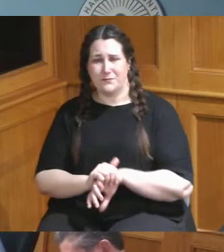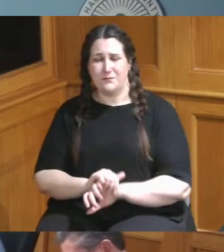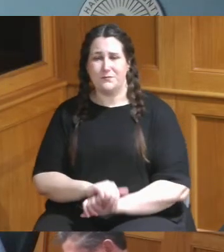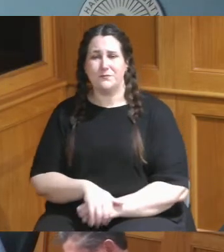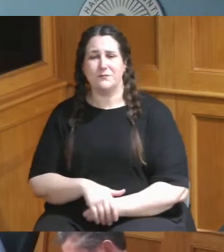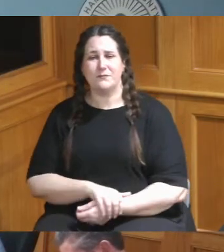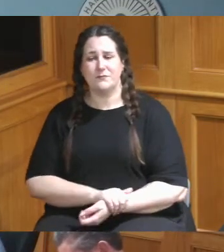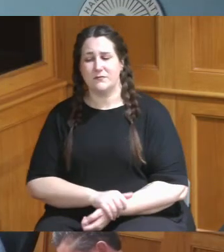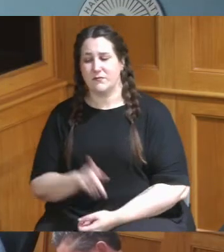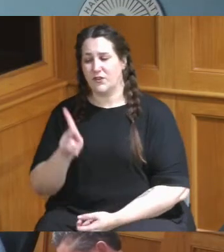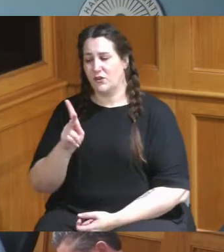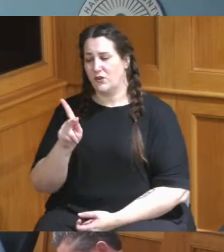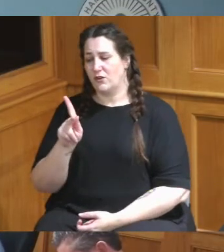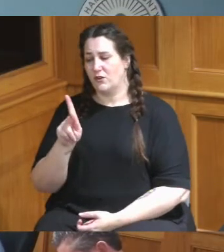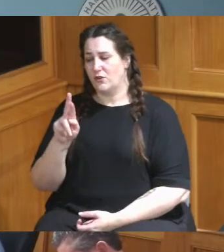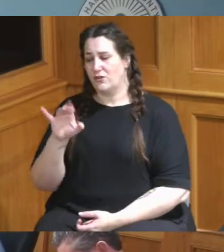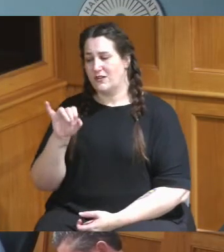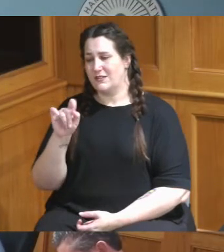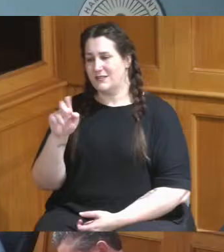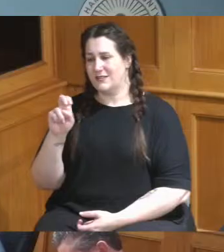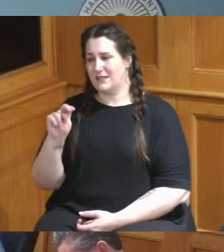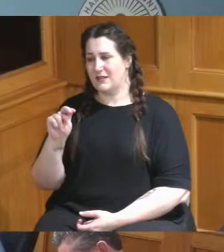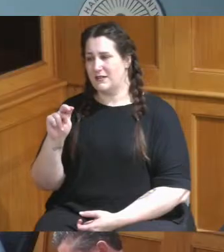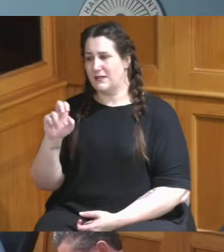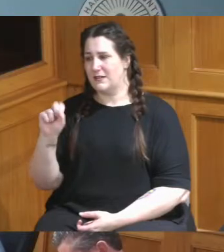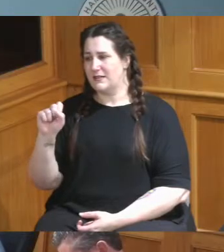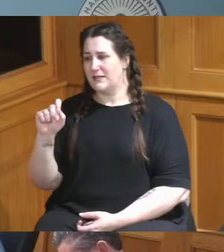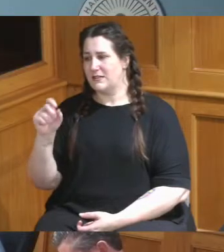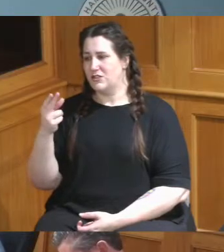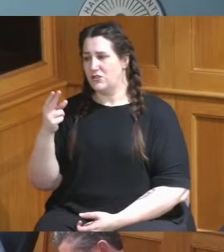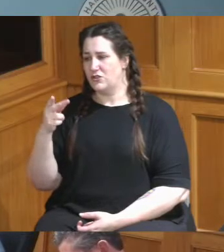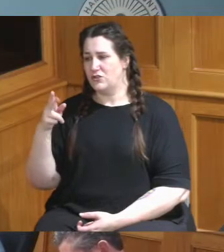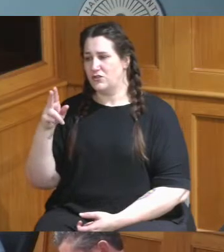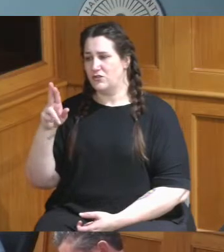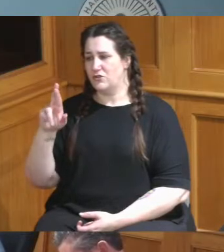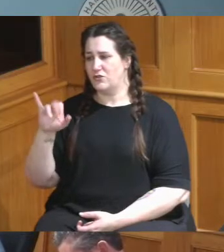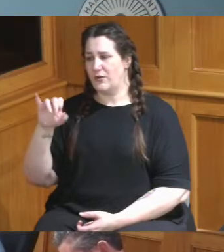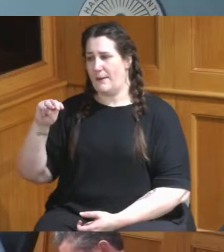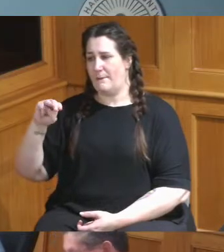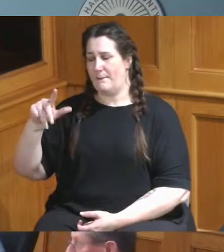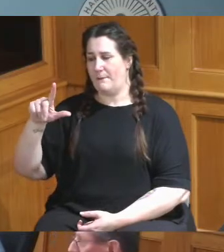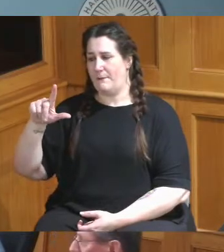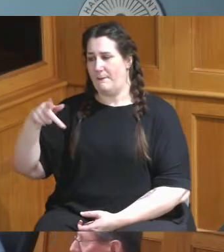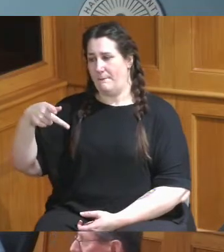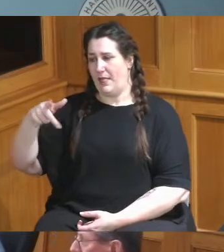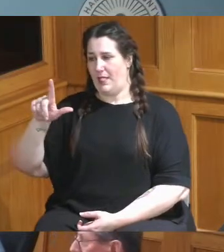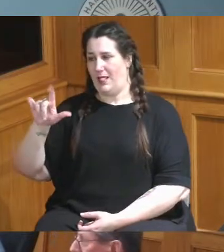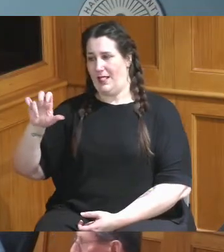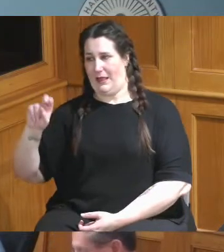Shrimplin, you're behind the podium. I didn't see you. Welcome. That's okay. Good morning,